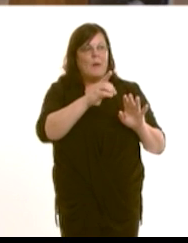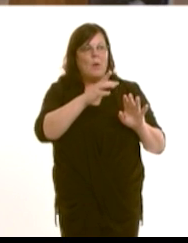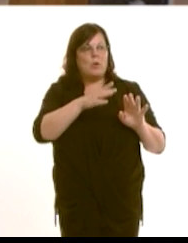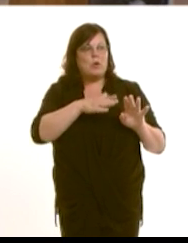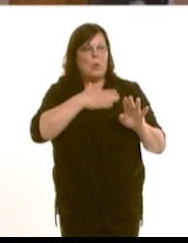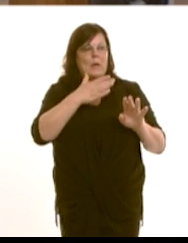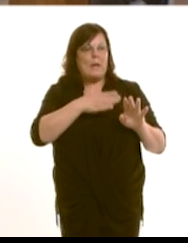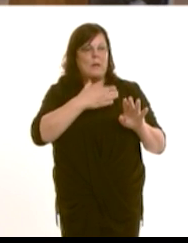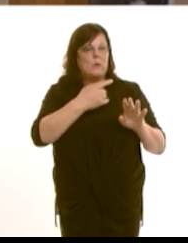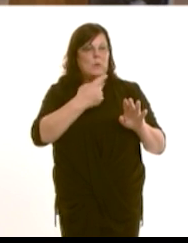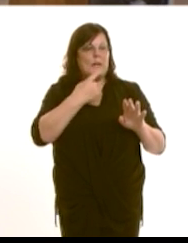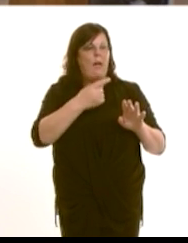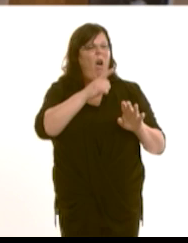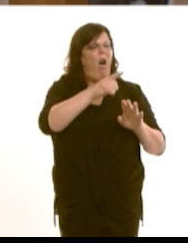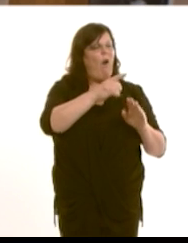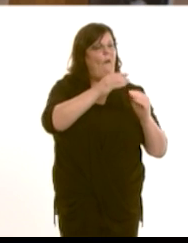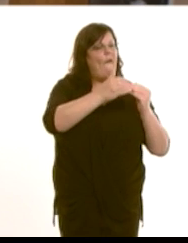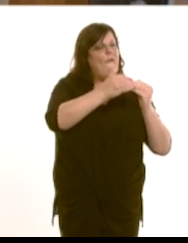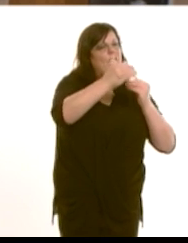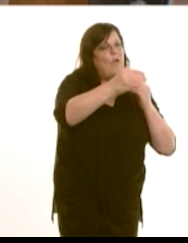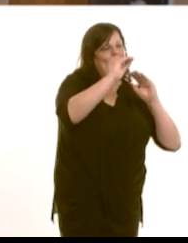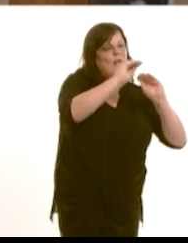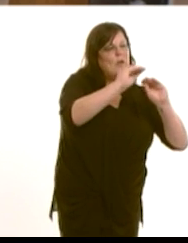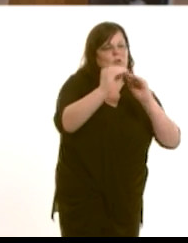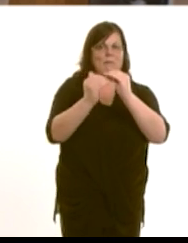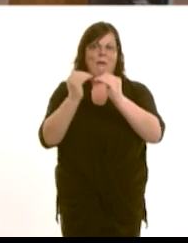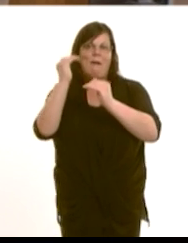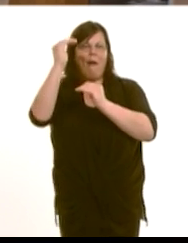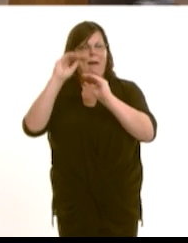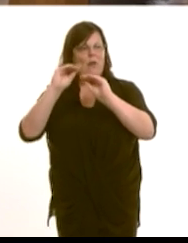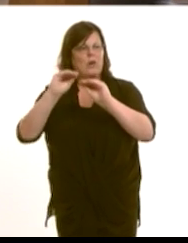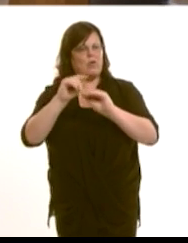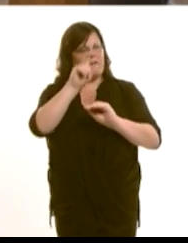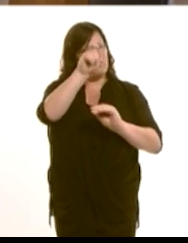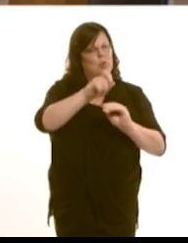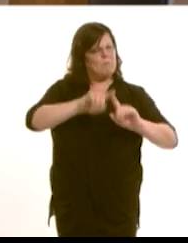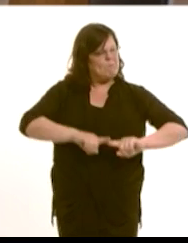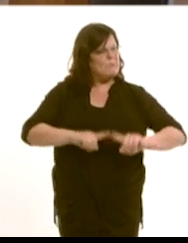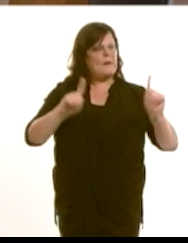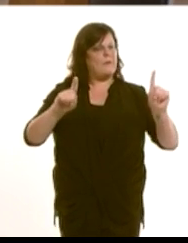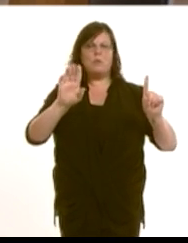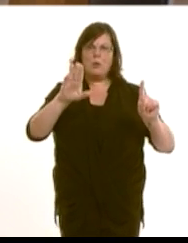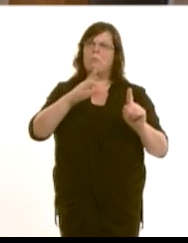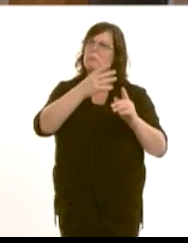between FE and HE for the student. I know that there are very many students who go on to complete degree courses who begin